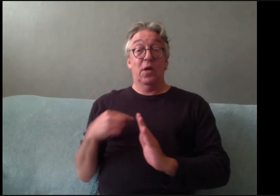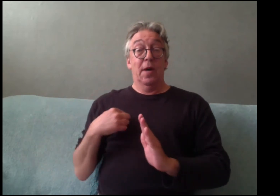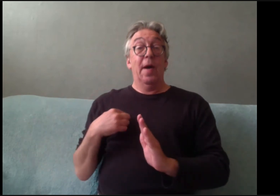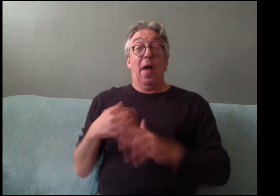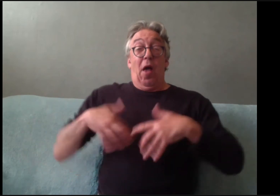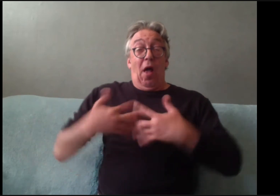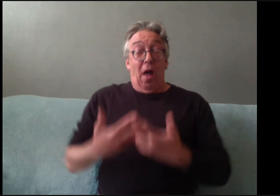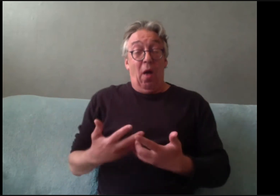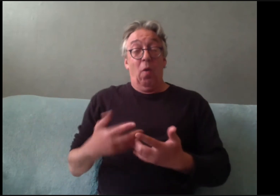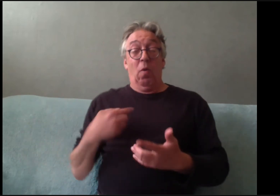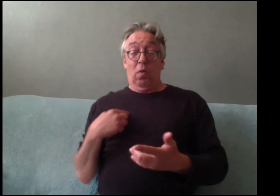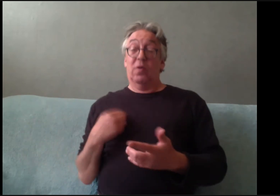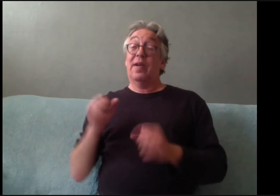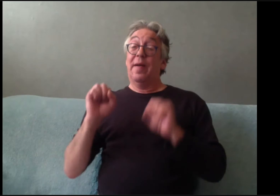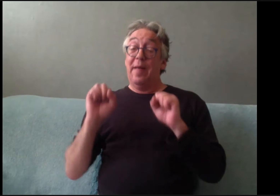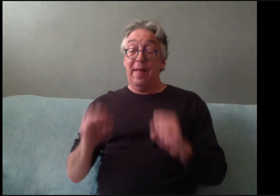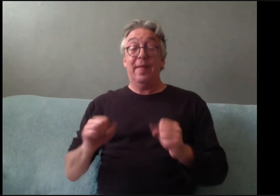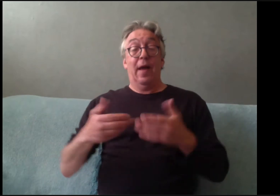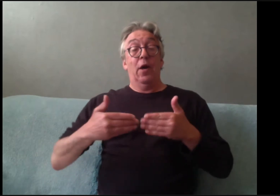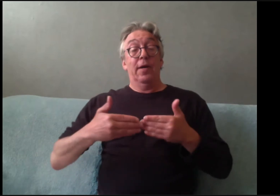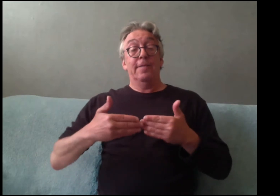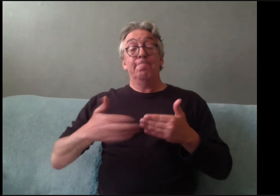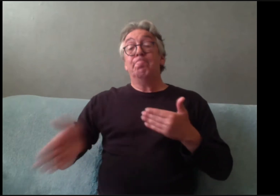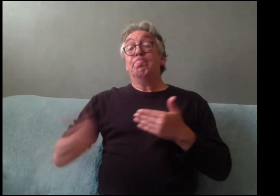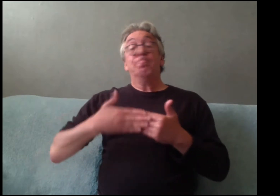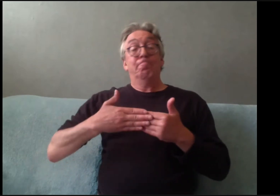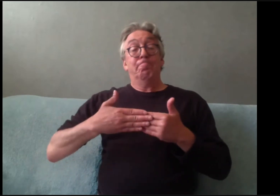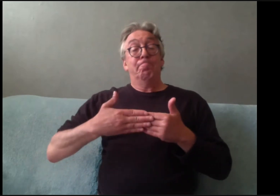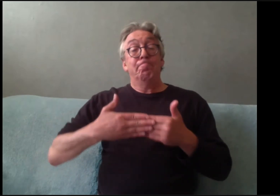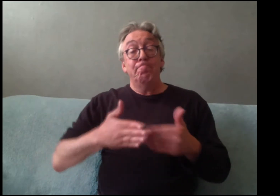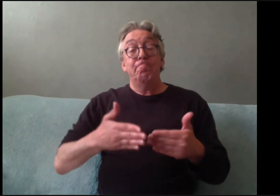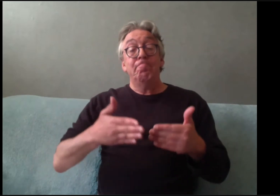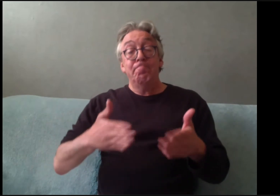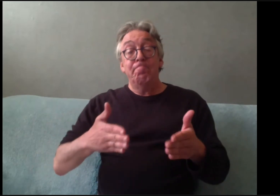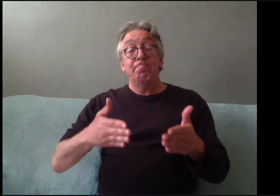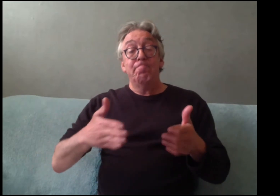of disabled people from lockdown. One each time.